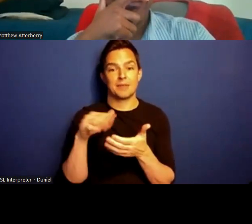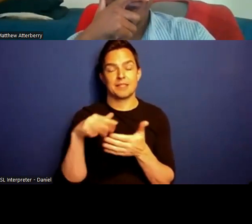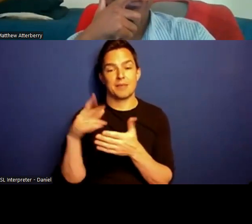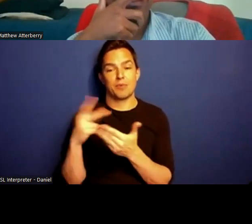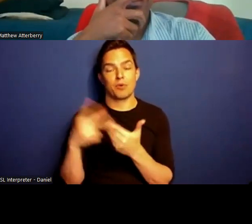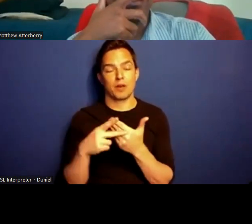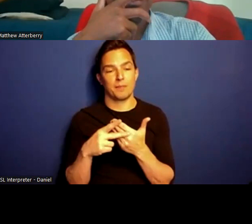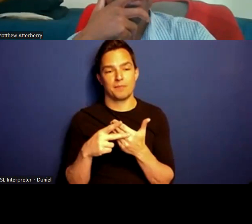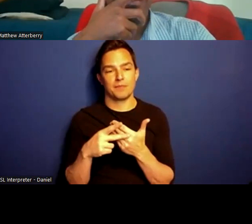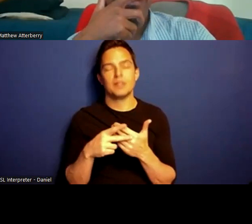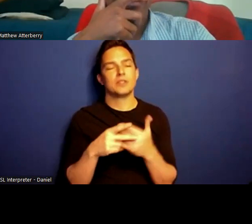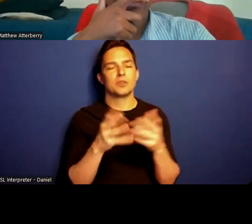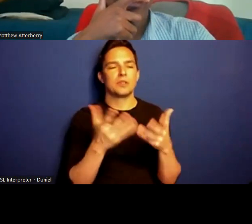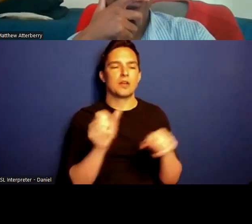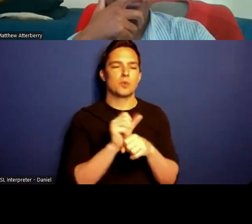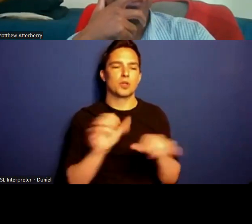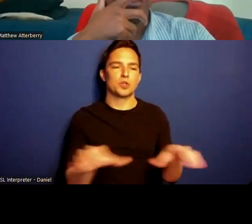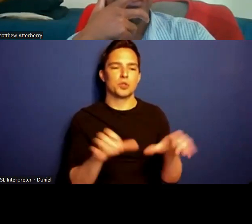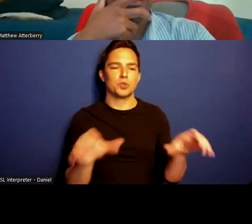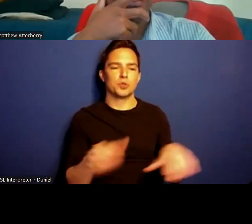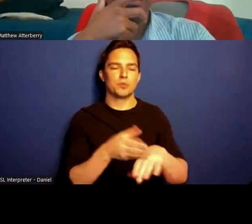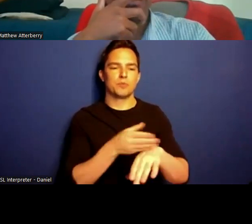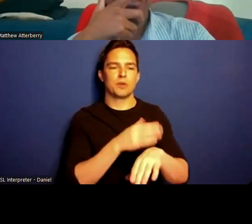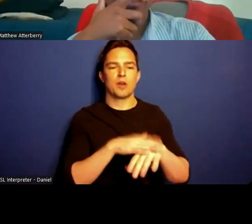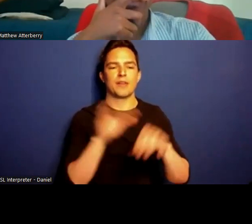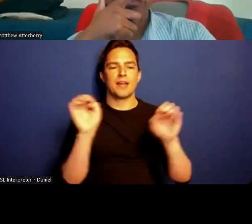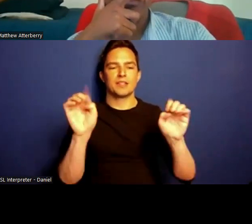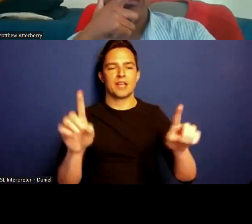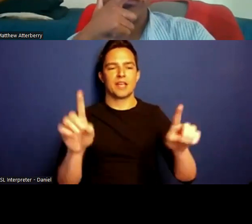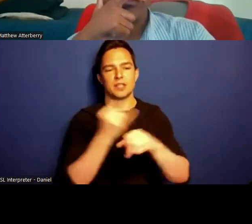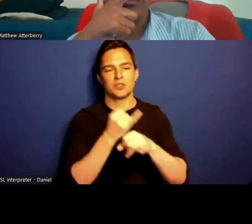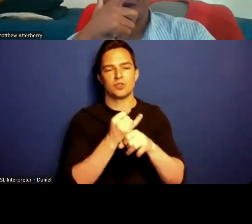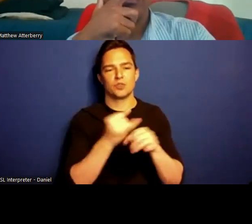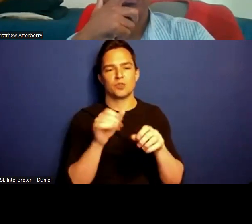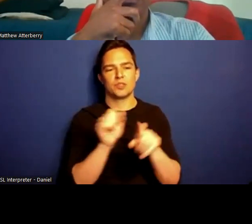so much work to be done on the educational institution promoting disability advocacy.